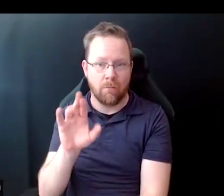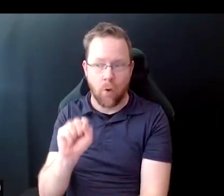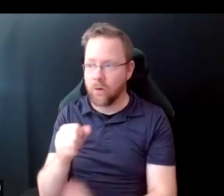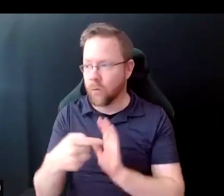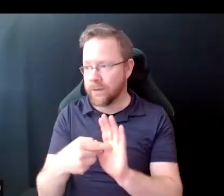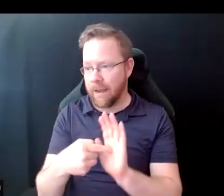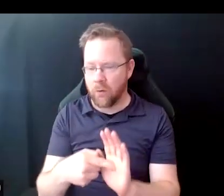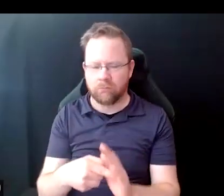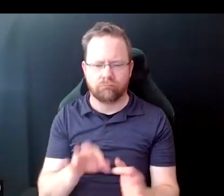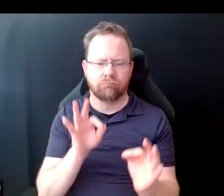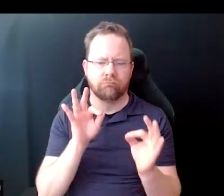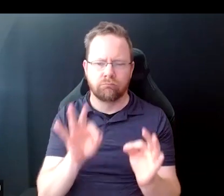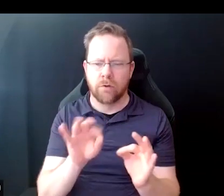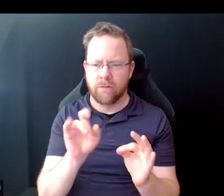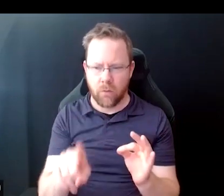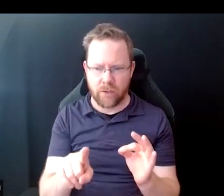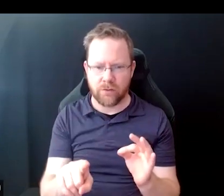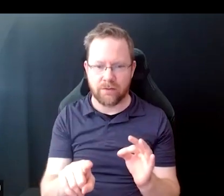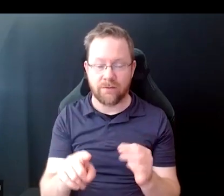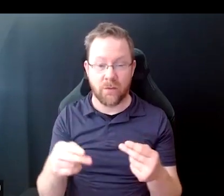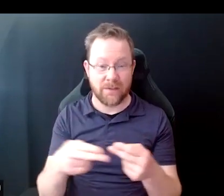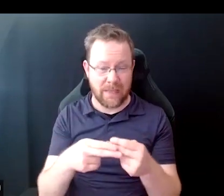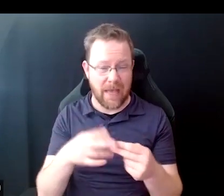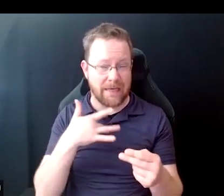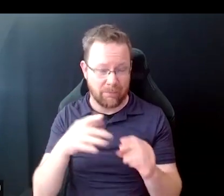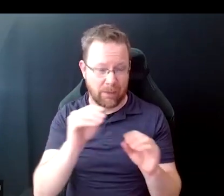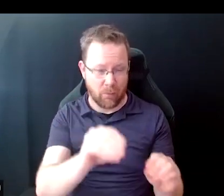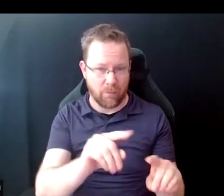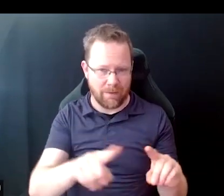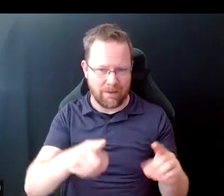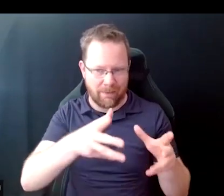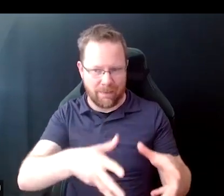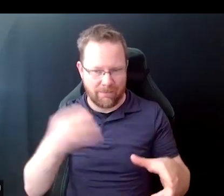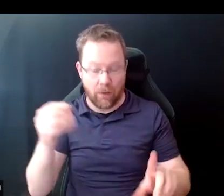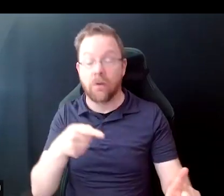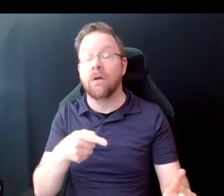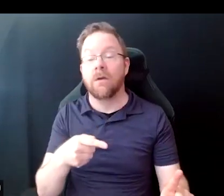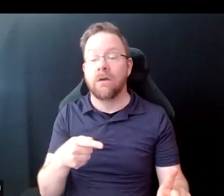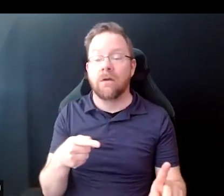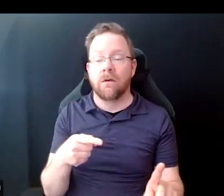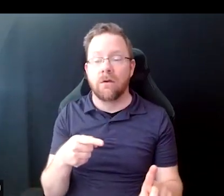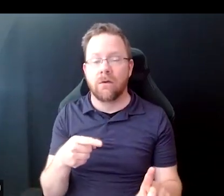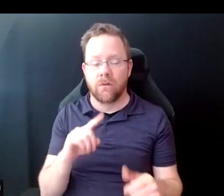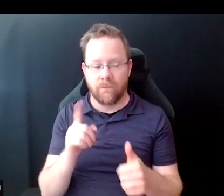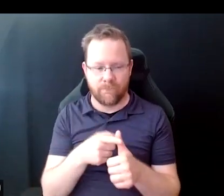That's a perfect question, and that's a slide that I usually have in here. It's a good question. First off,